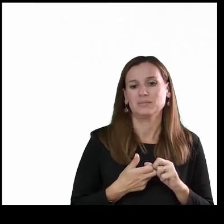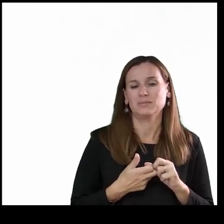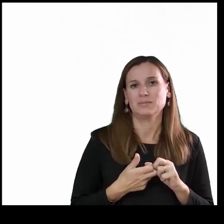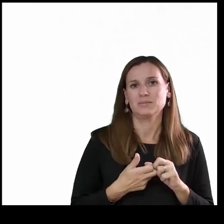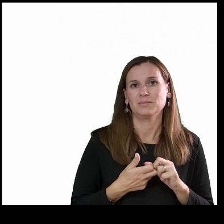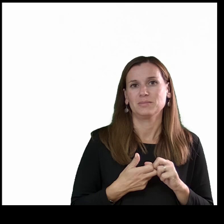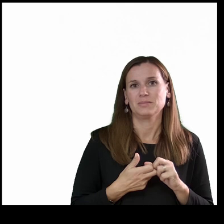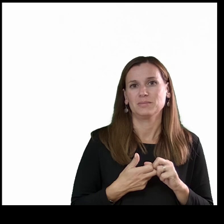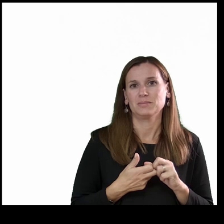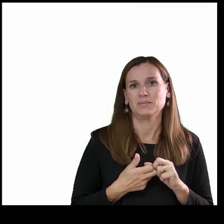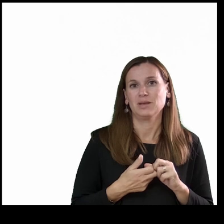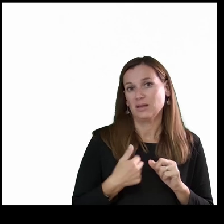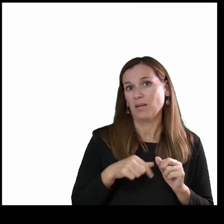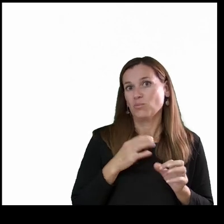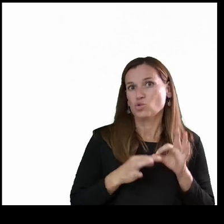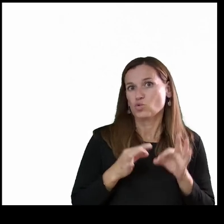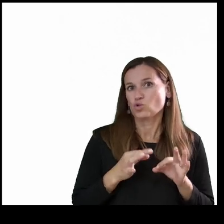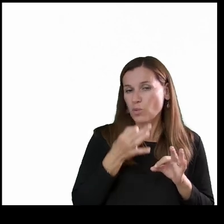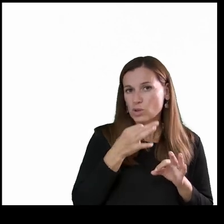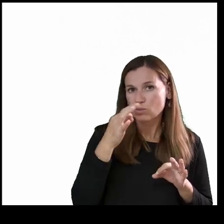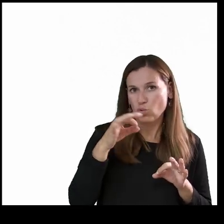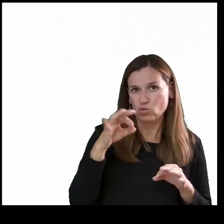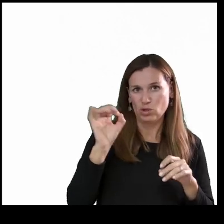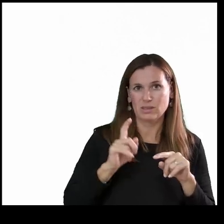to try to improve things. And so we were